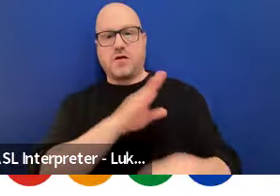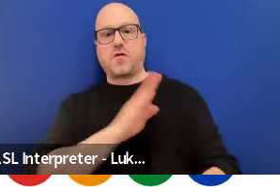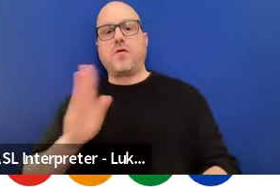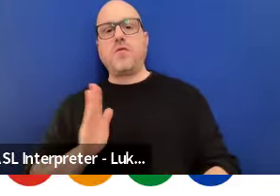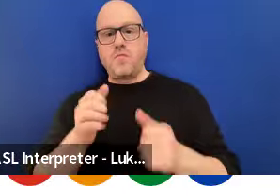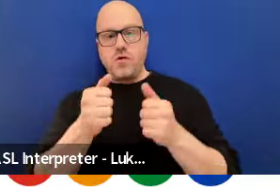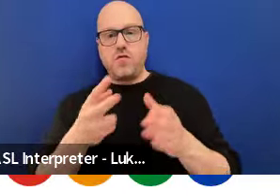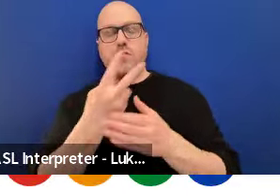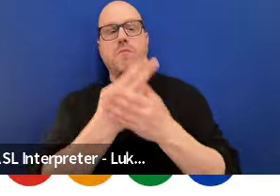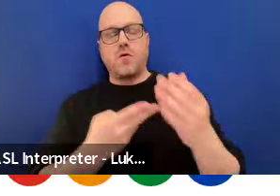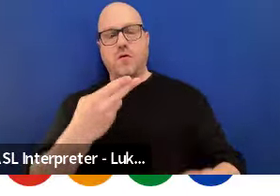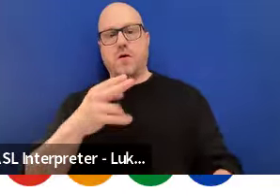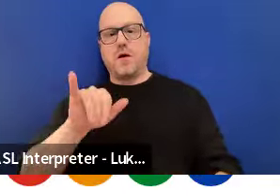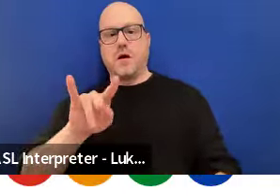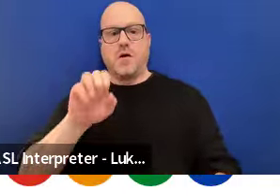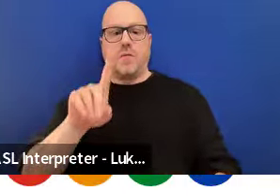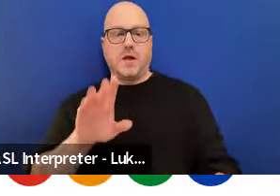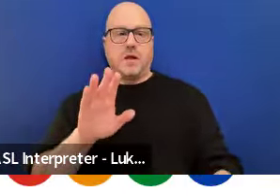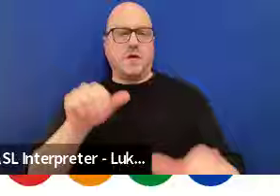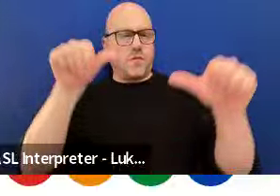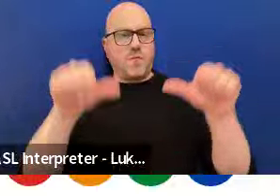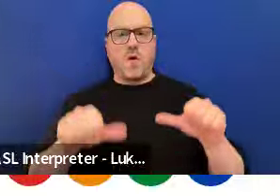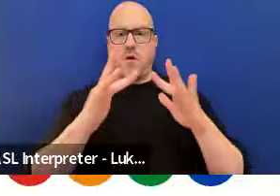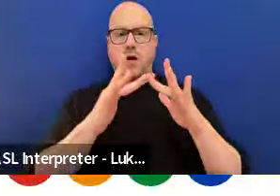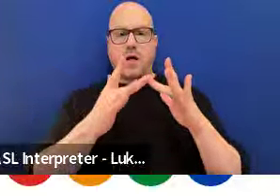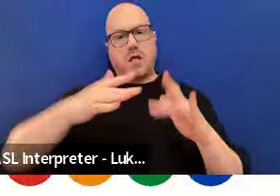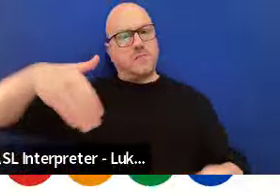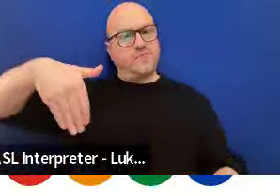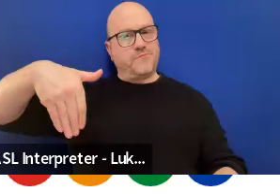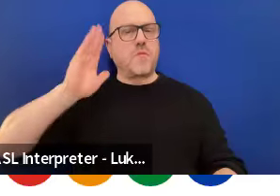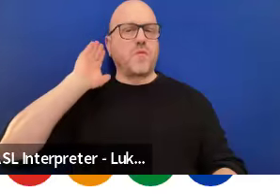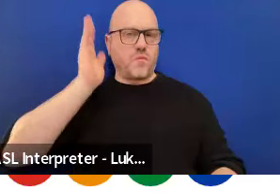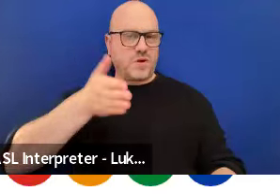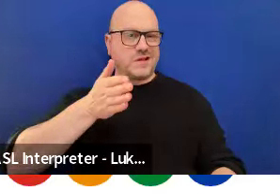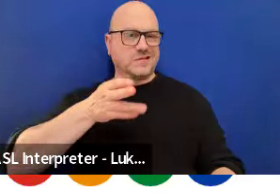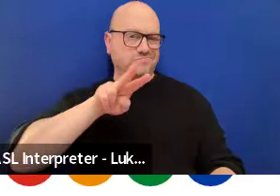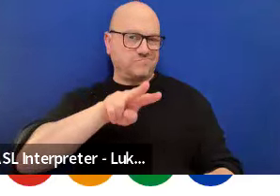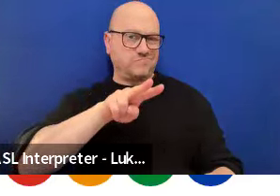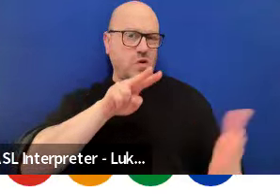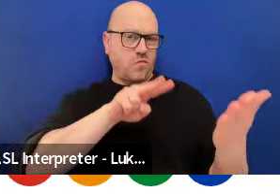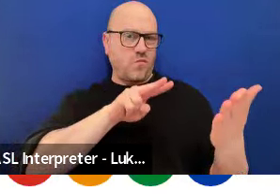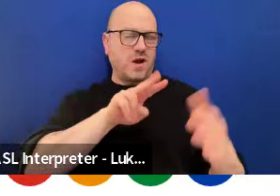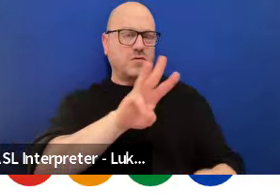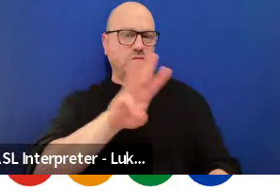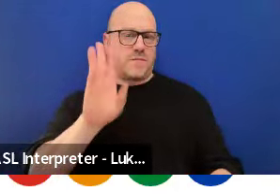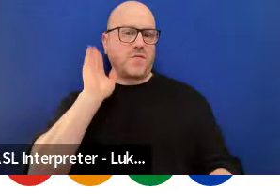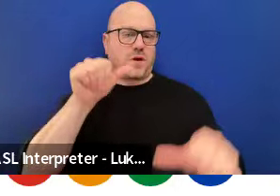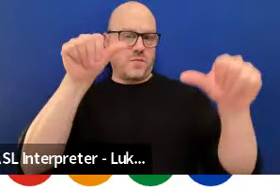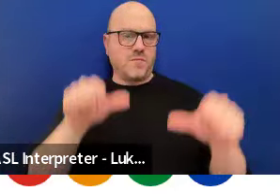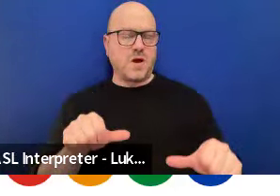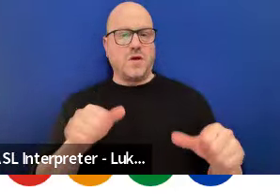IT WILL BE HYBRID, BOTH IN THE BOARD ROOM AND VIRTUAL. WE HAVEN'T POSTED THIS ONLINE YET, BUT KEEP AN EYE OUT ON THE